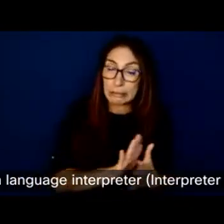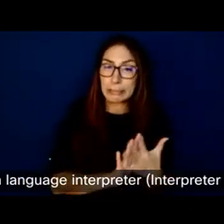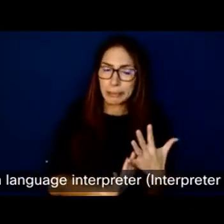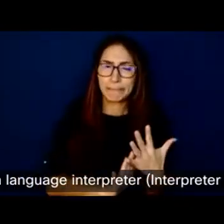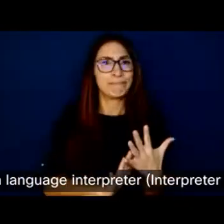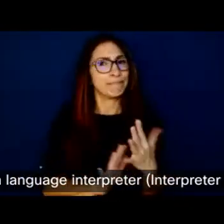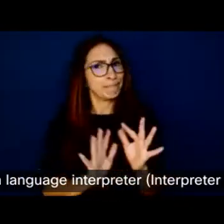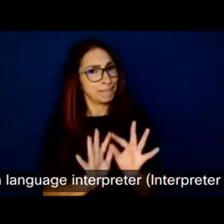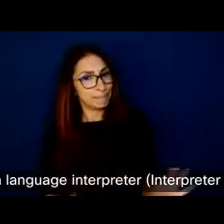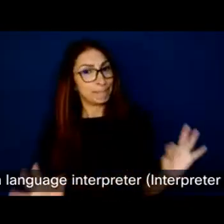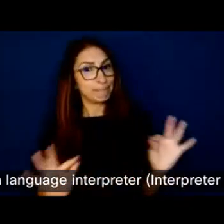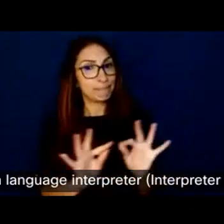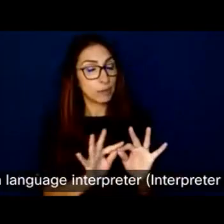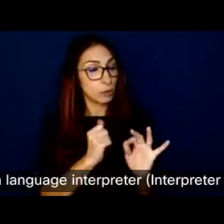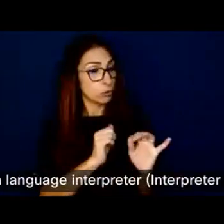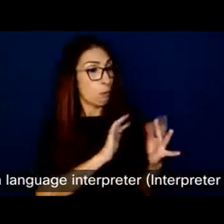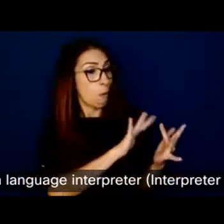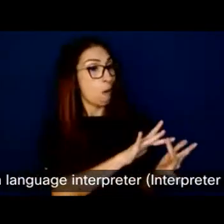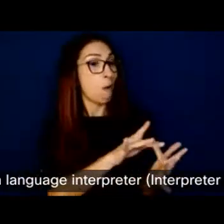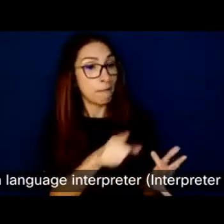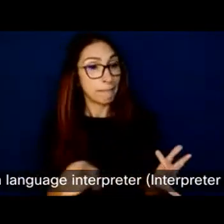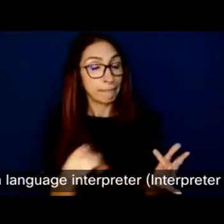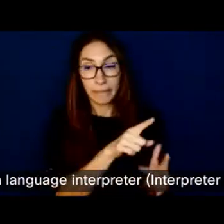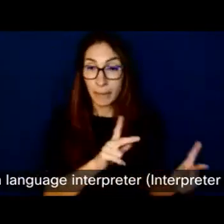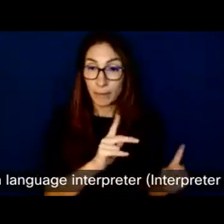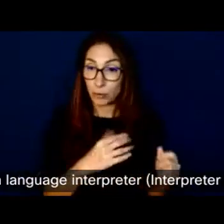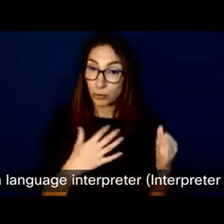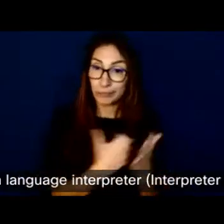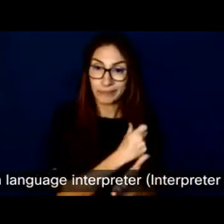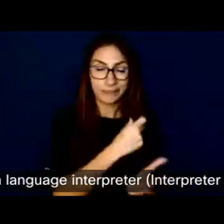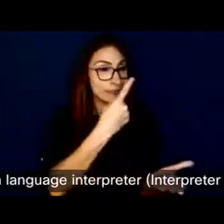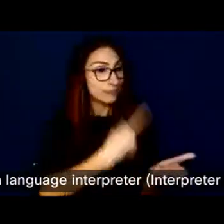really have conversations with people while they are in school,